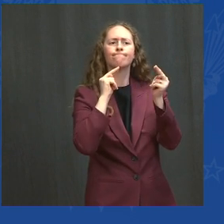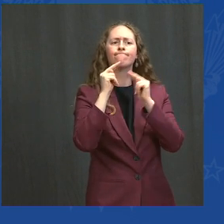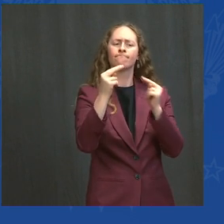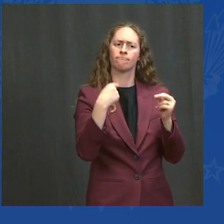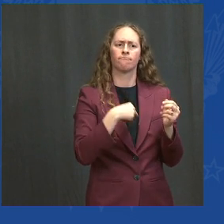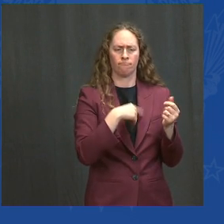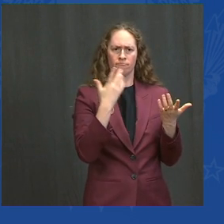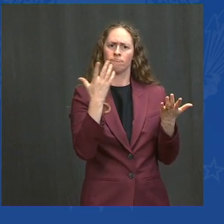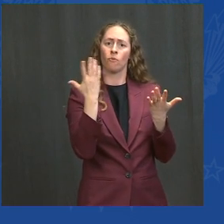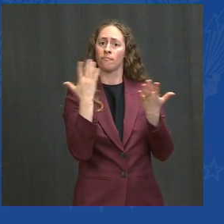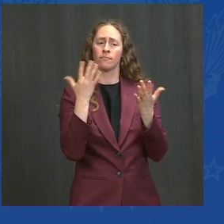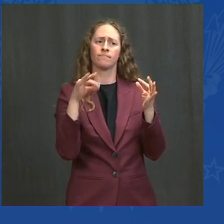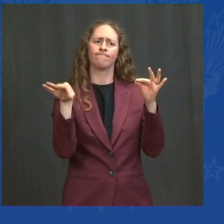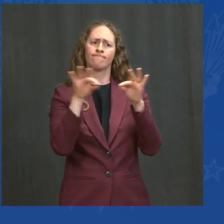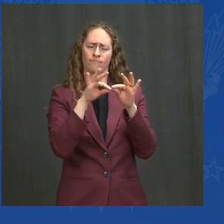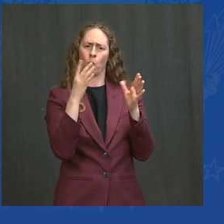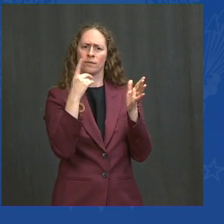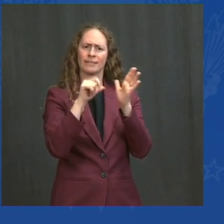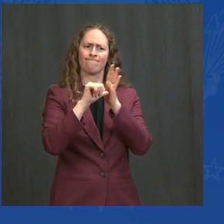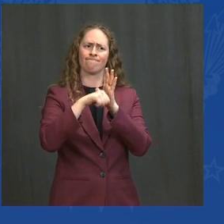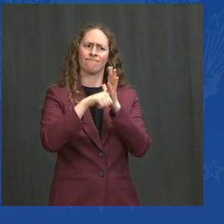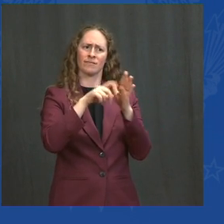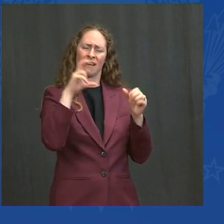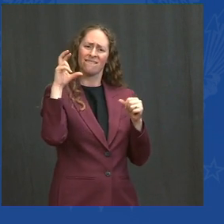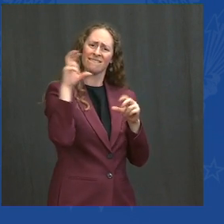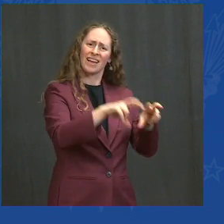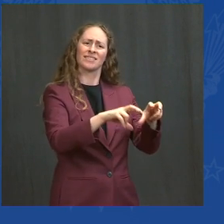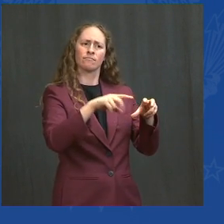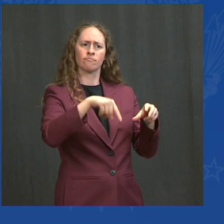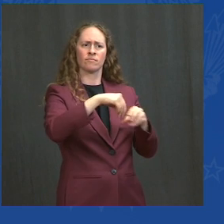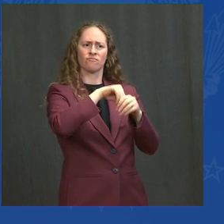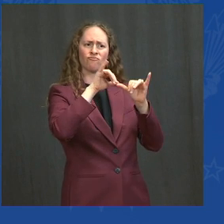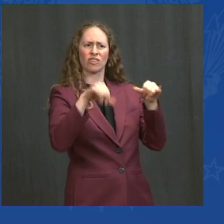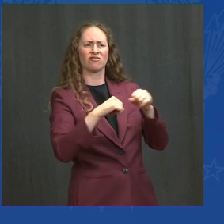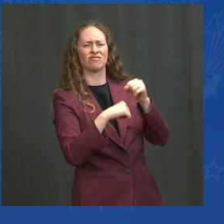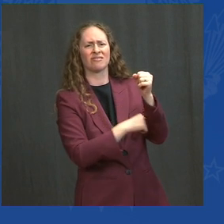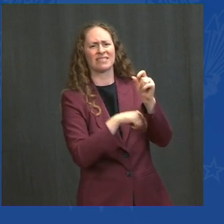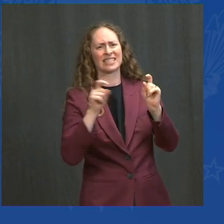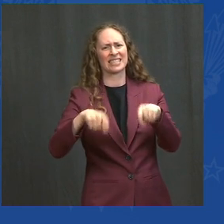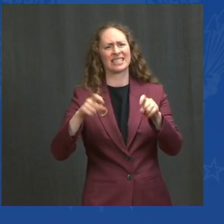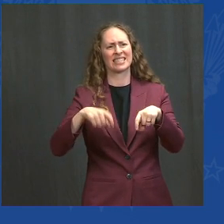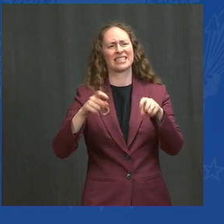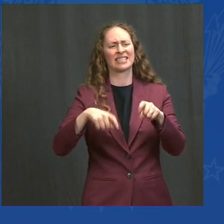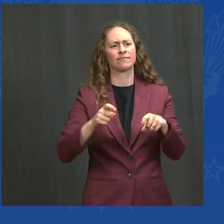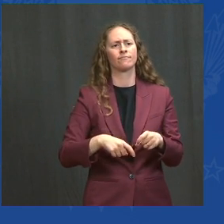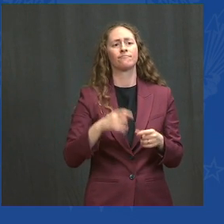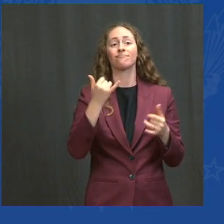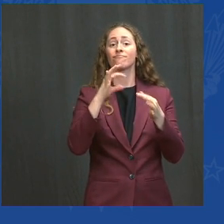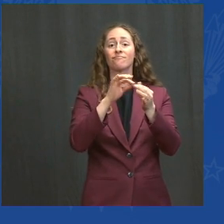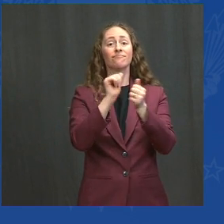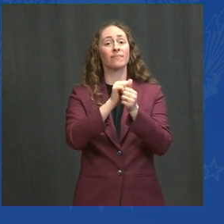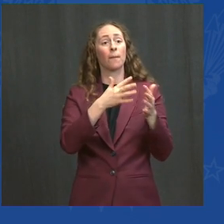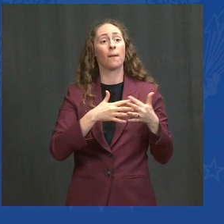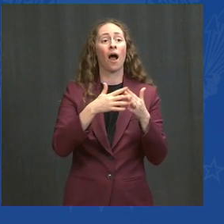critical investments are still needed, including those in my Family Plan -- American Family Plan. Maybe the most important among them